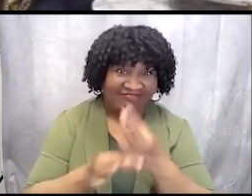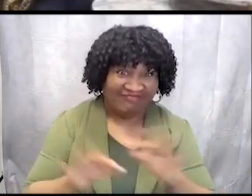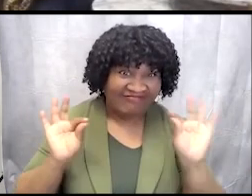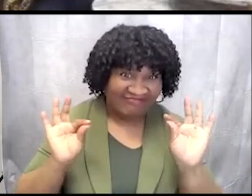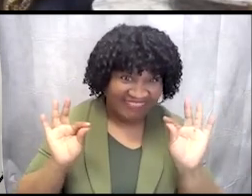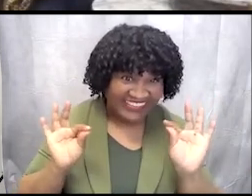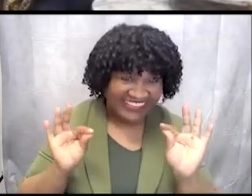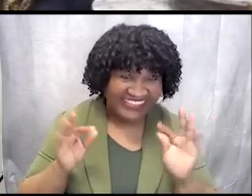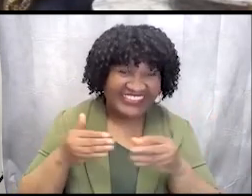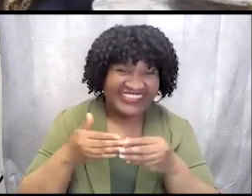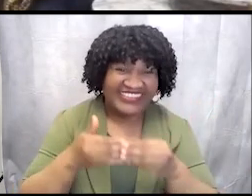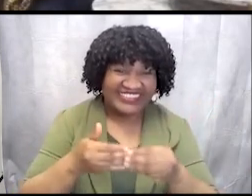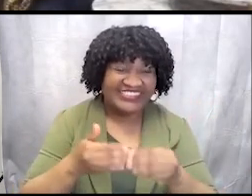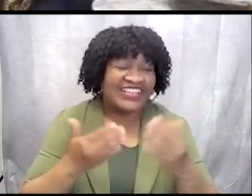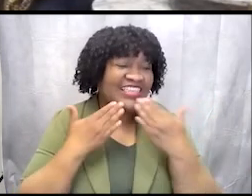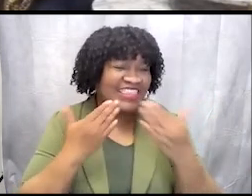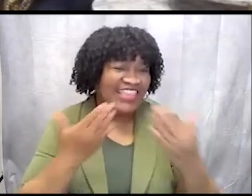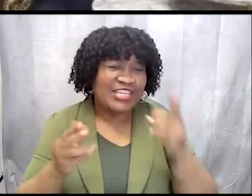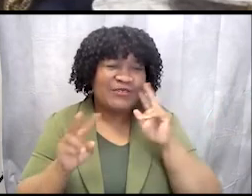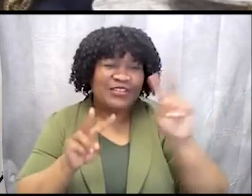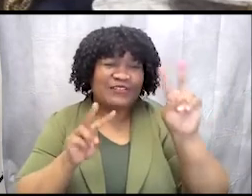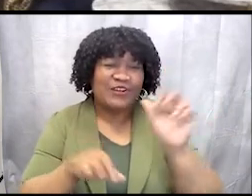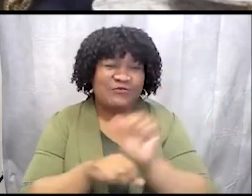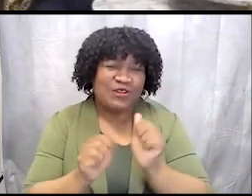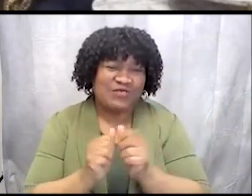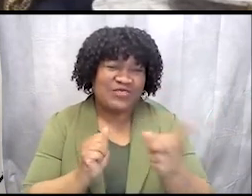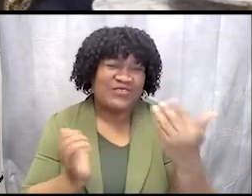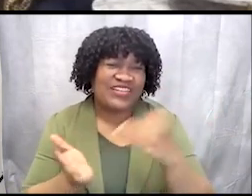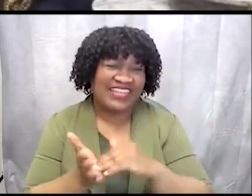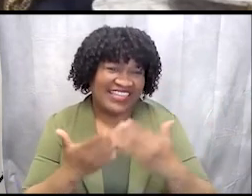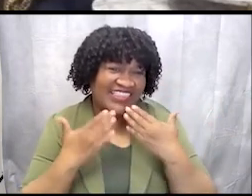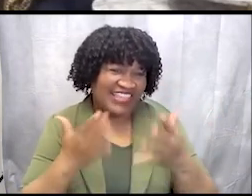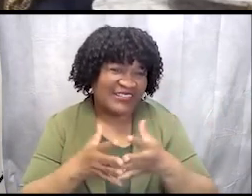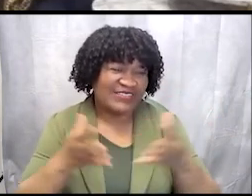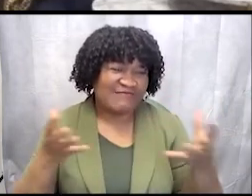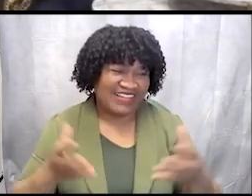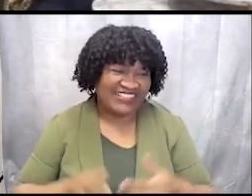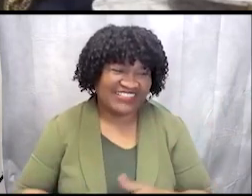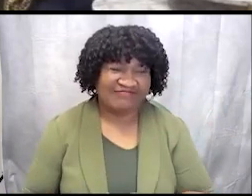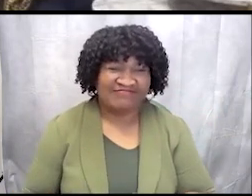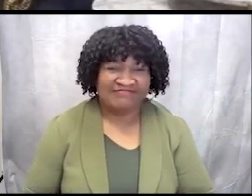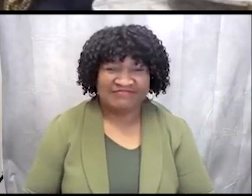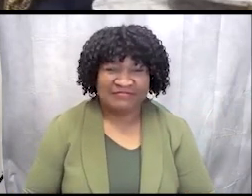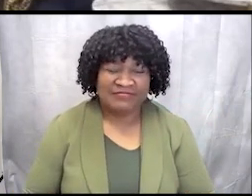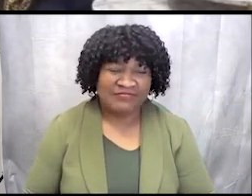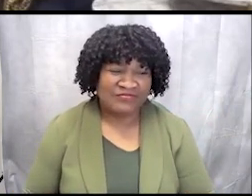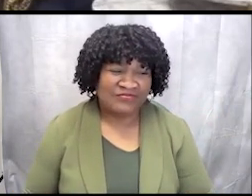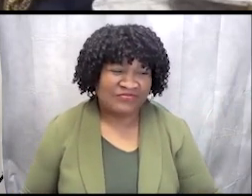to work with you, and we want to thank all. Thank you. - Thank you. (clapping)